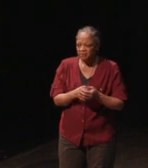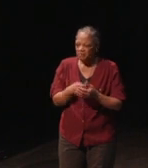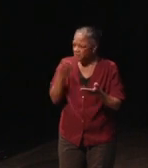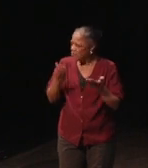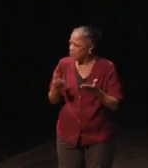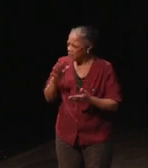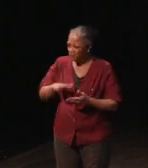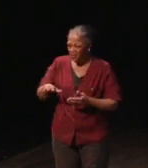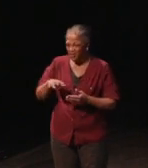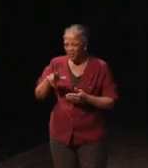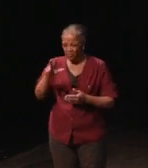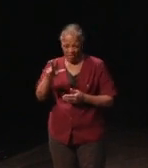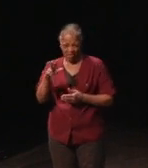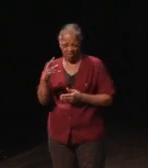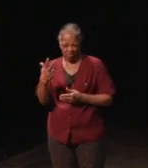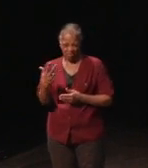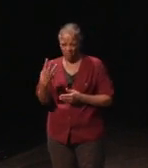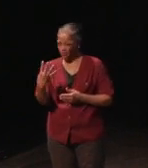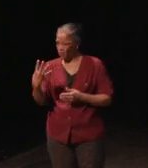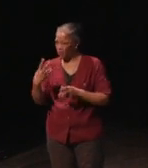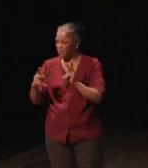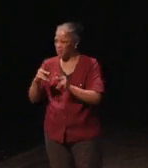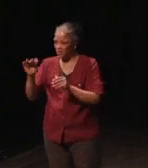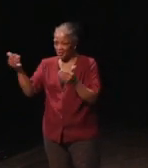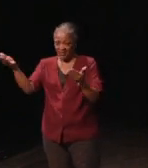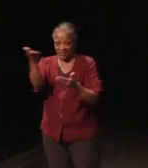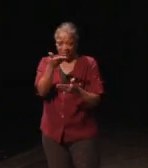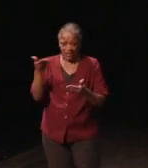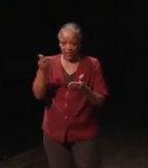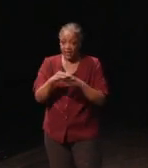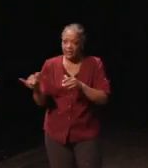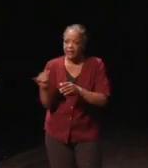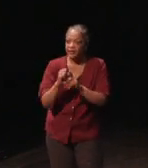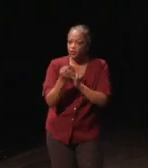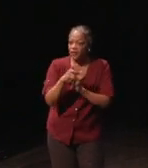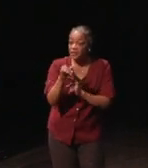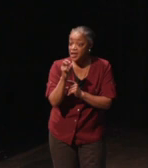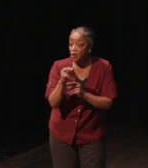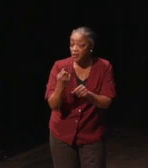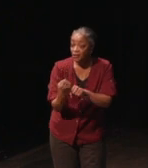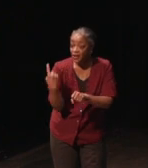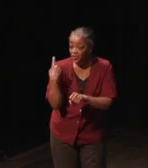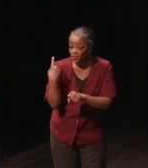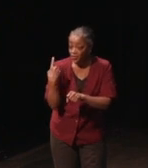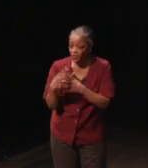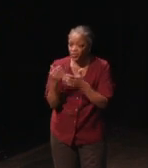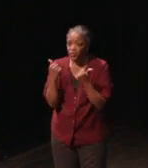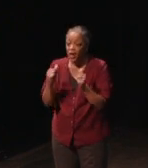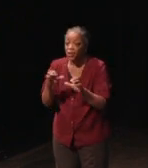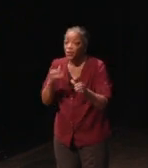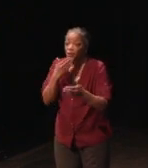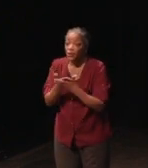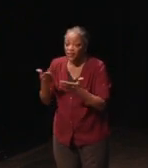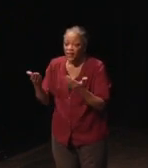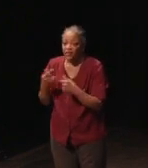good three or four people in this room, who were in the same situation that Karen was in this time last year who are trying to do really good stuff and would love to do more.